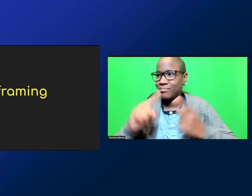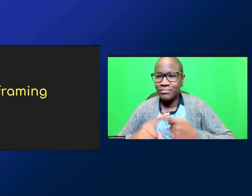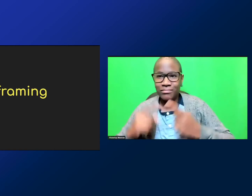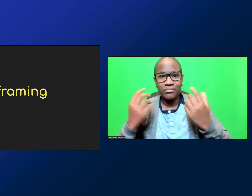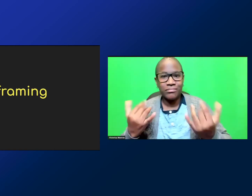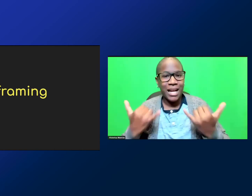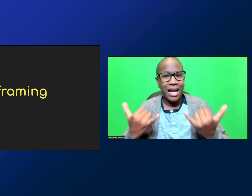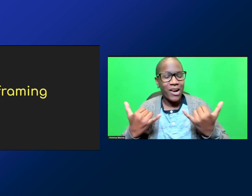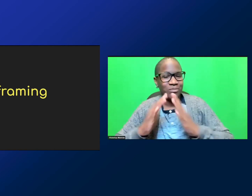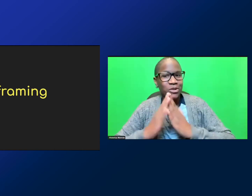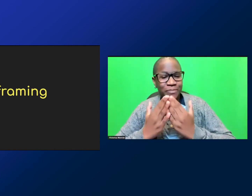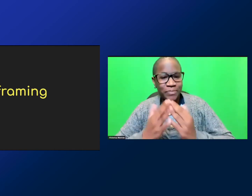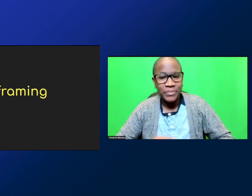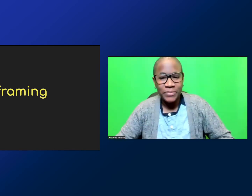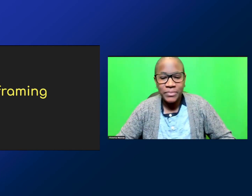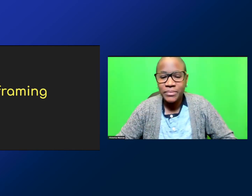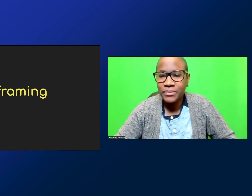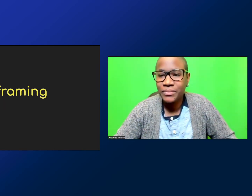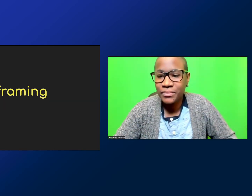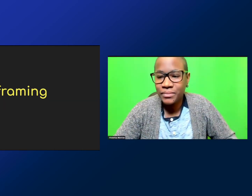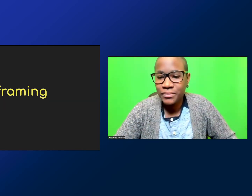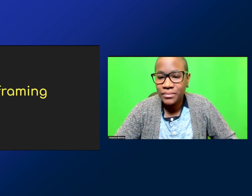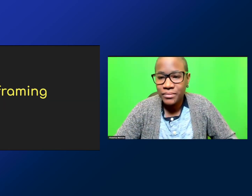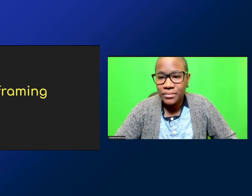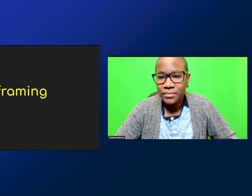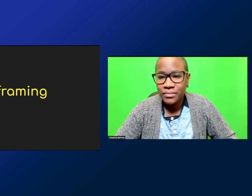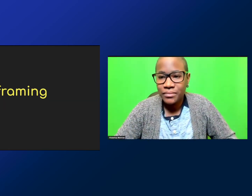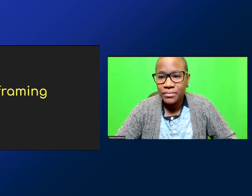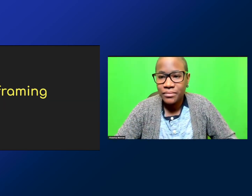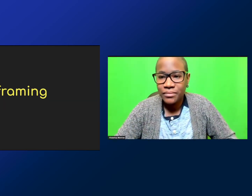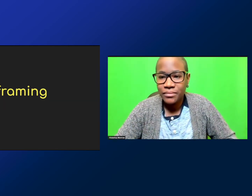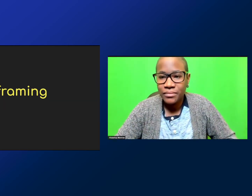as well not just children's narratives and you can really use old text you can use current text